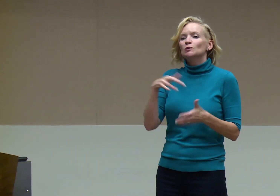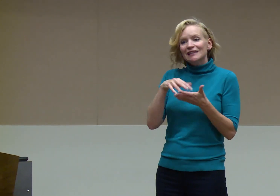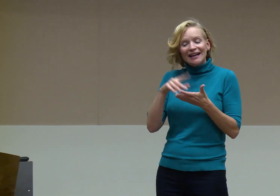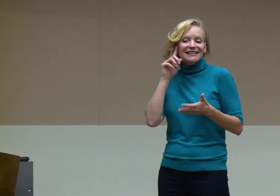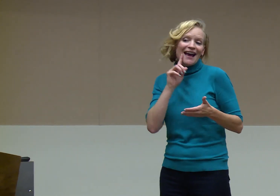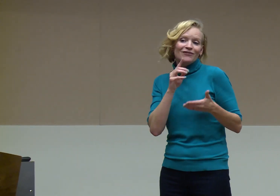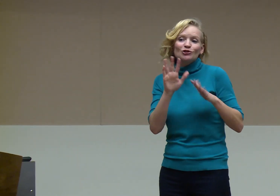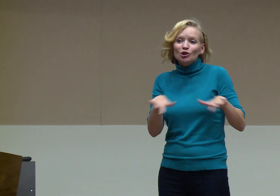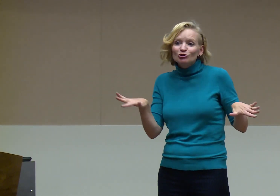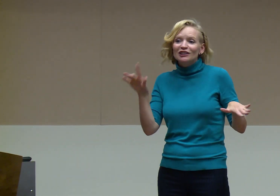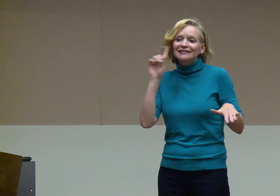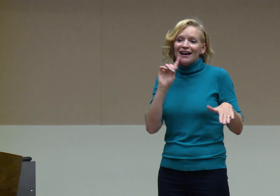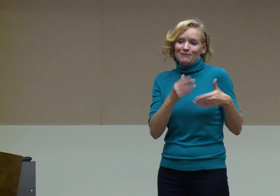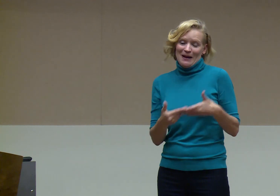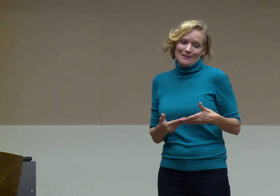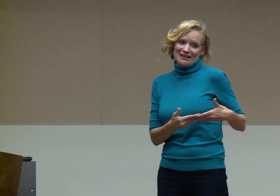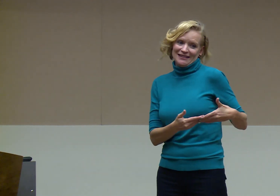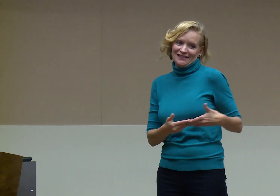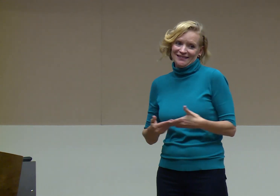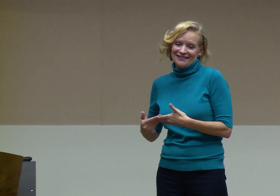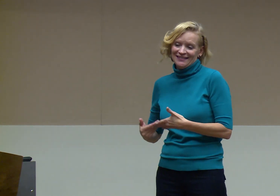But we were able to study deaf children.